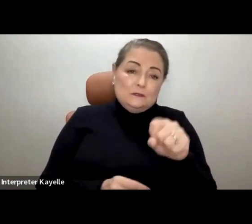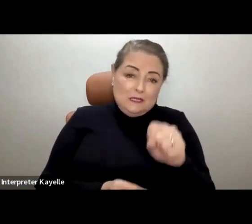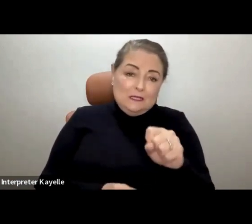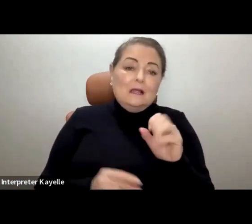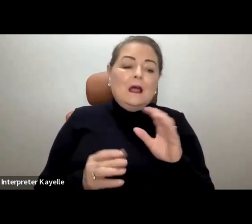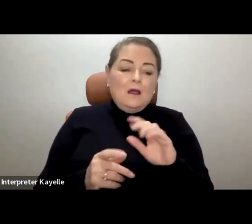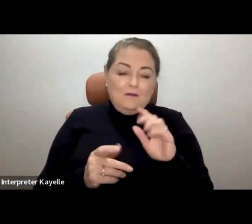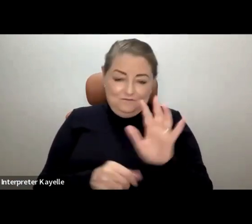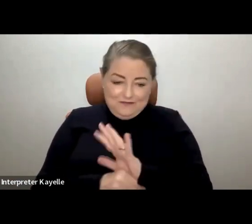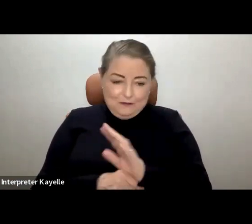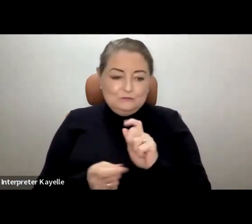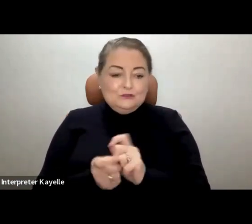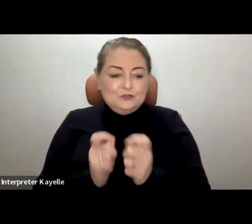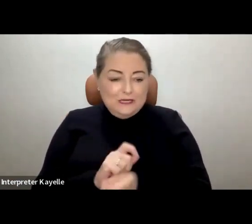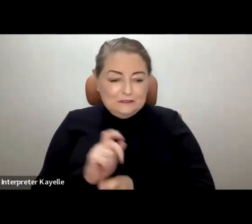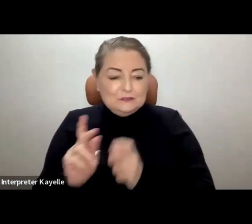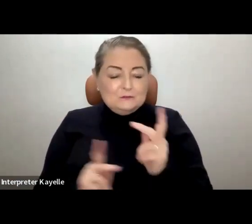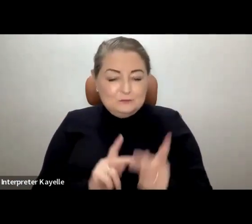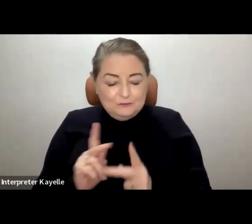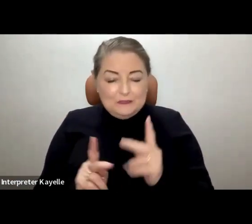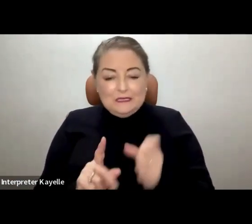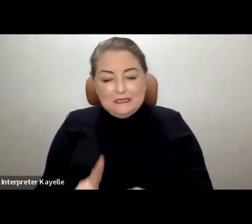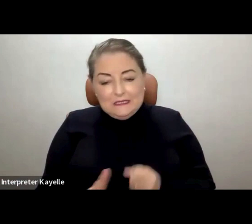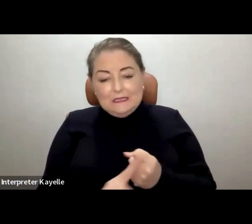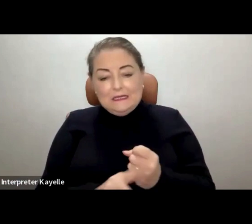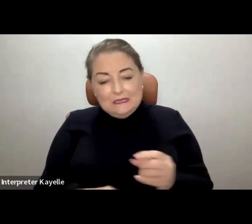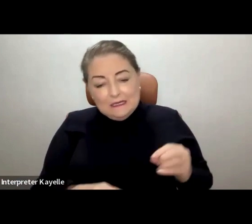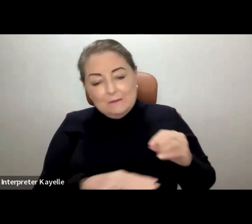people can change as your brain impacts your heart has such a